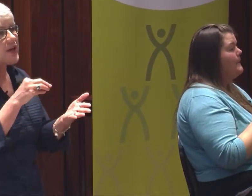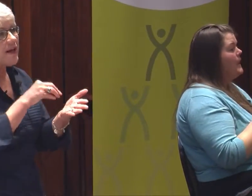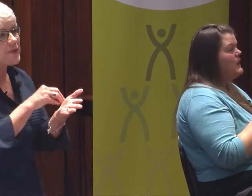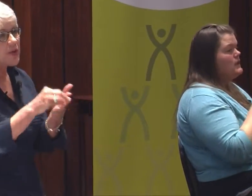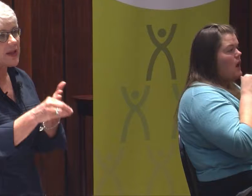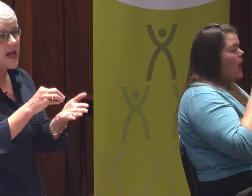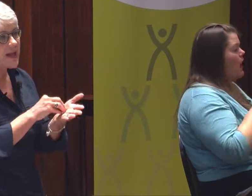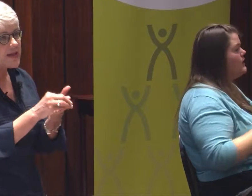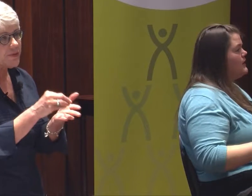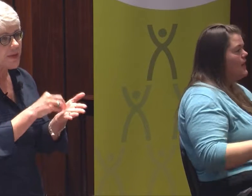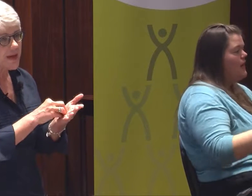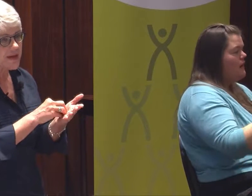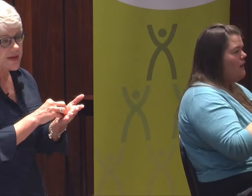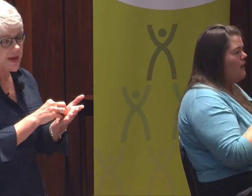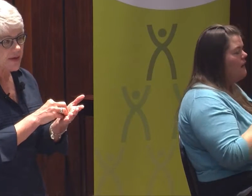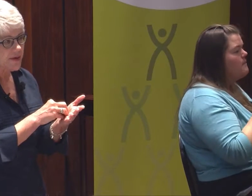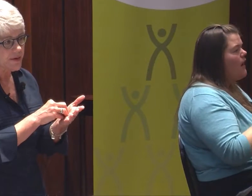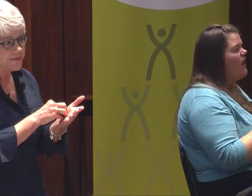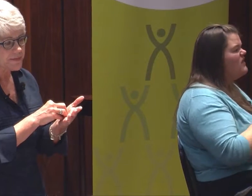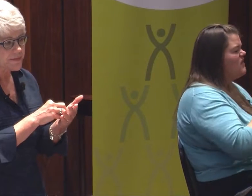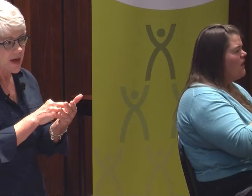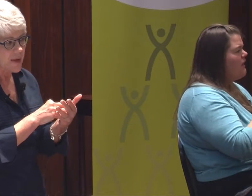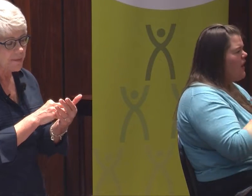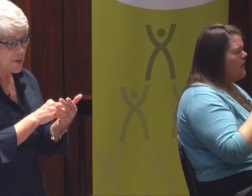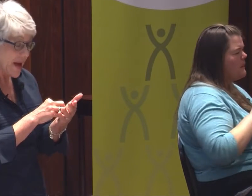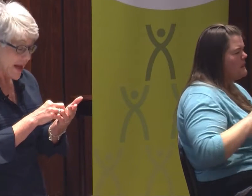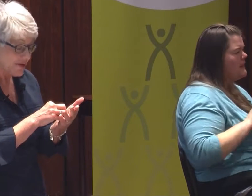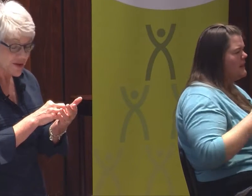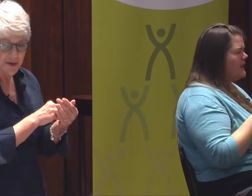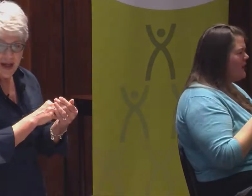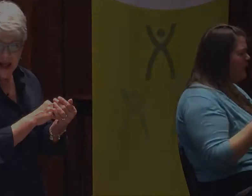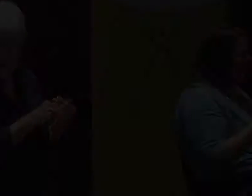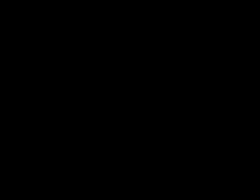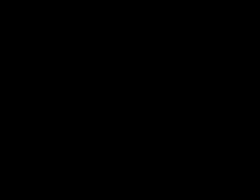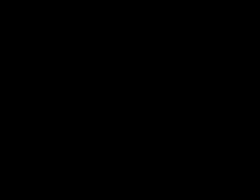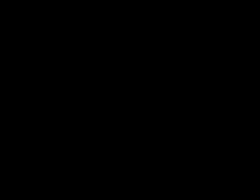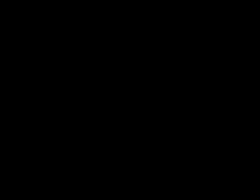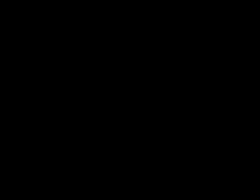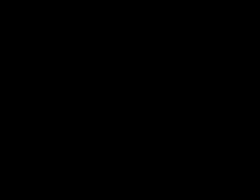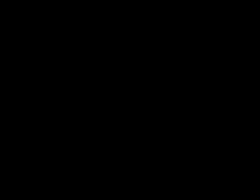going to have to put a lot of different things together. You may have to.